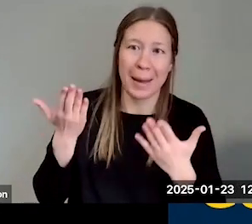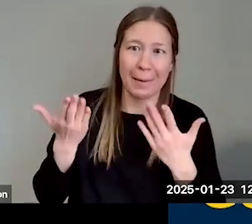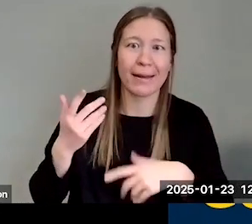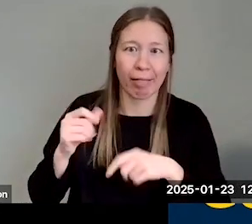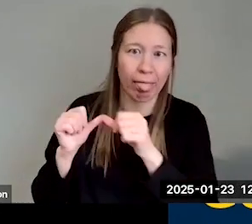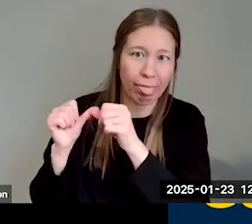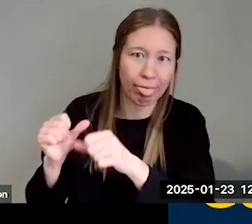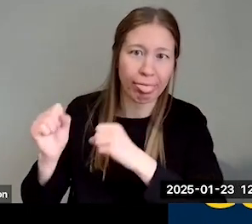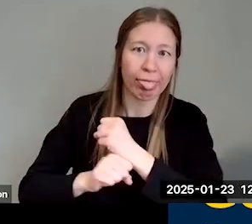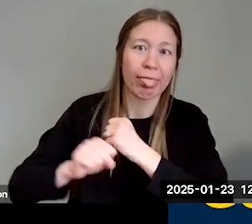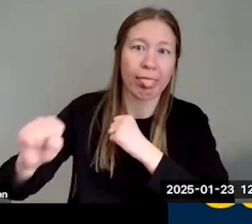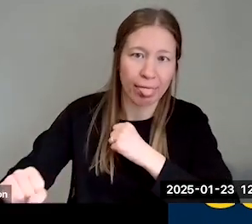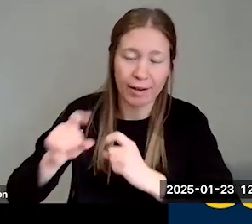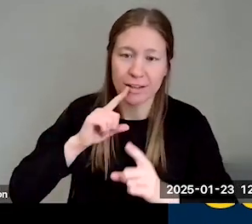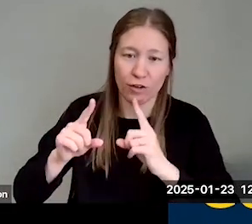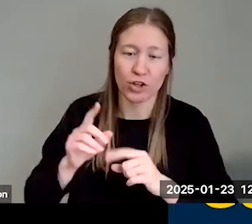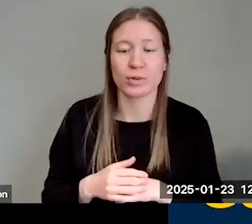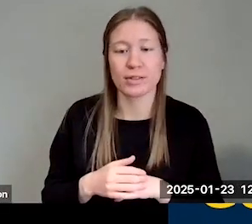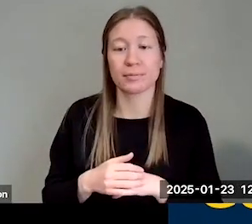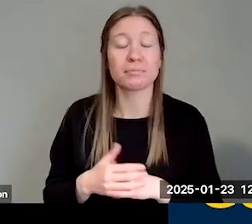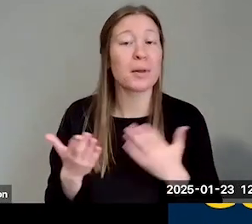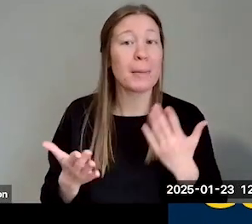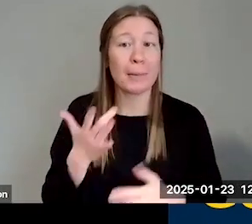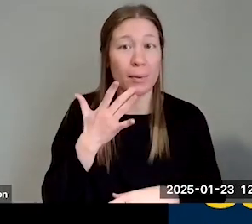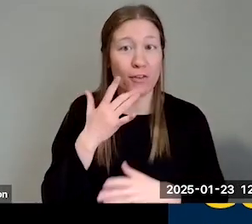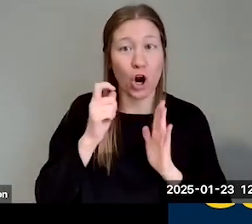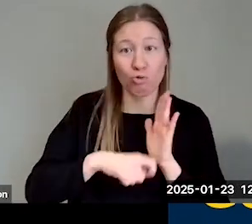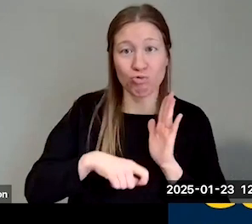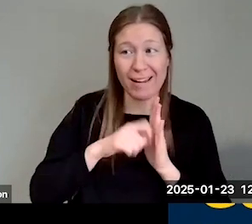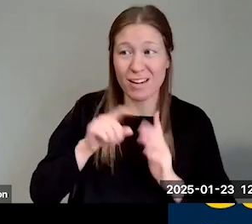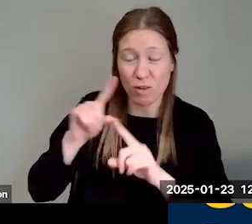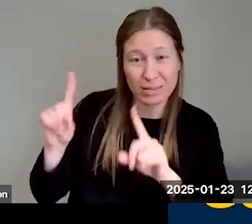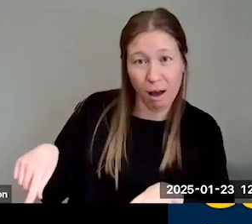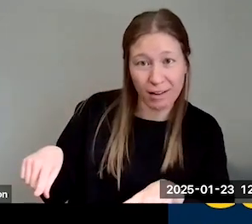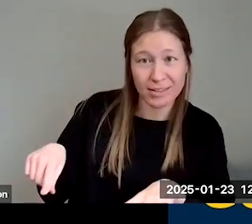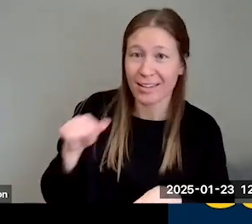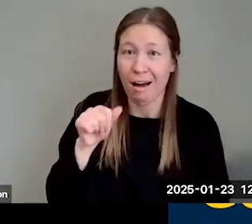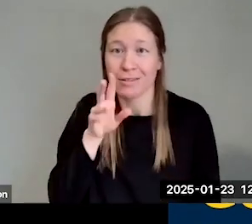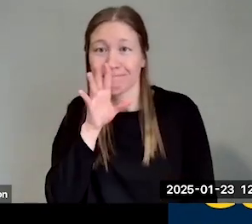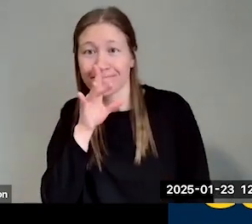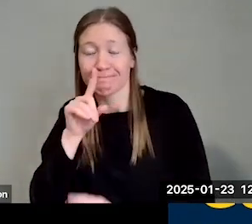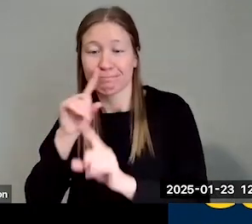written responses rather than oral responses, or additional time to respond to questions.